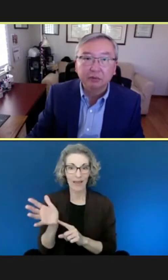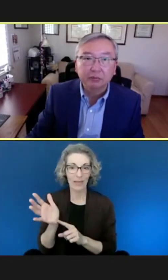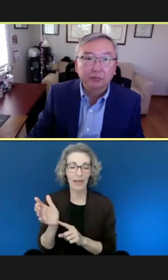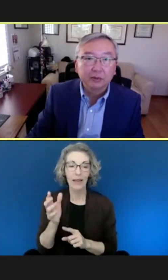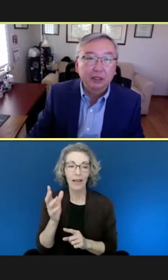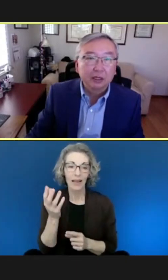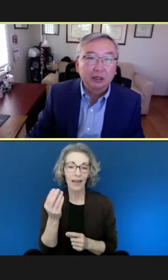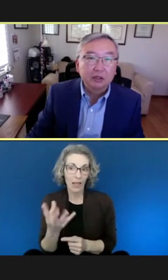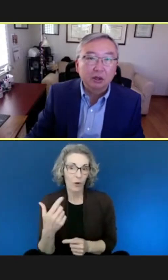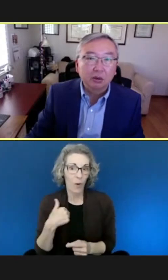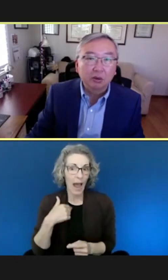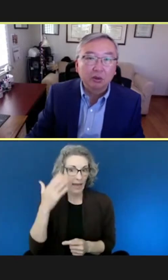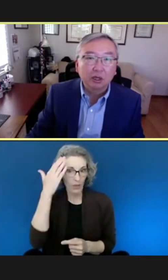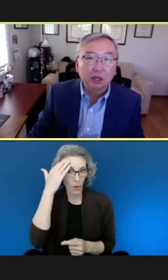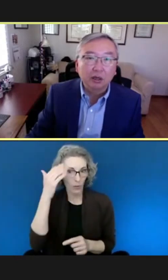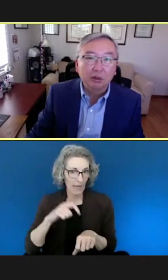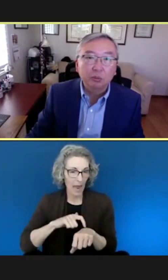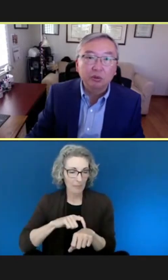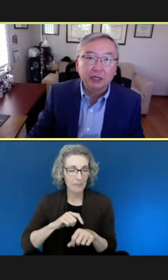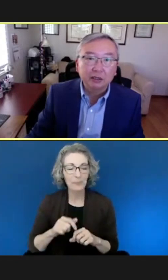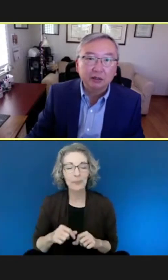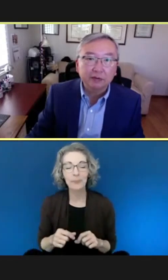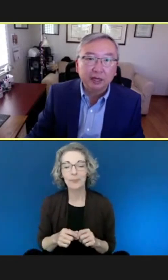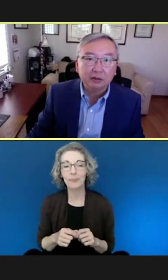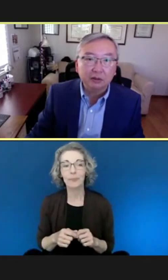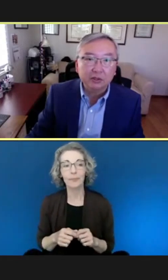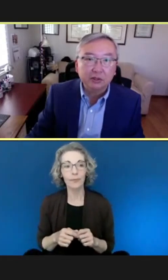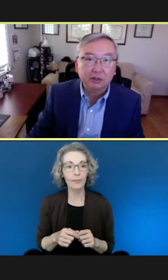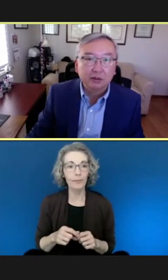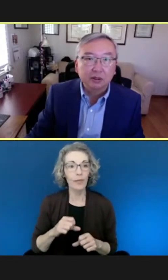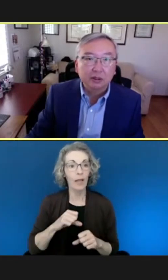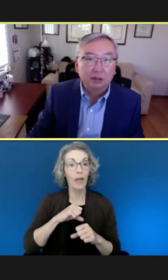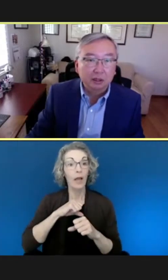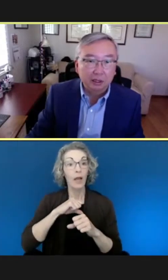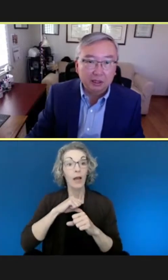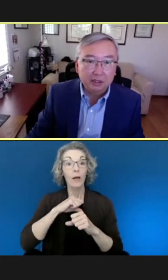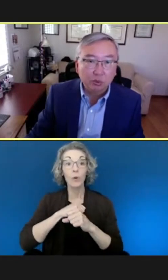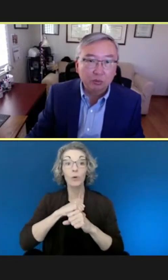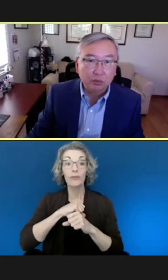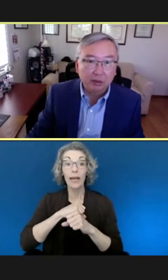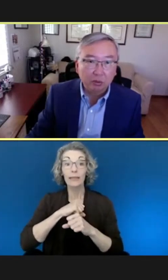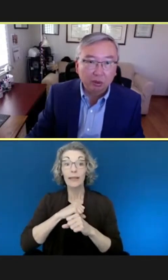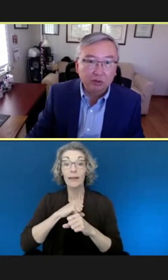So, protective factors is what we want to focus on in positive